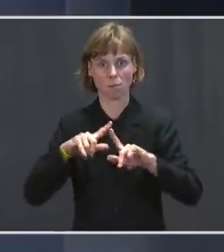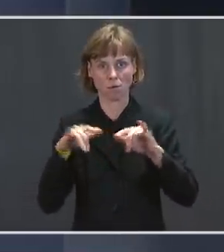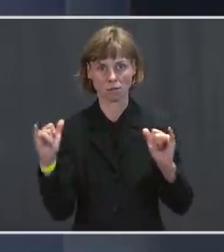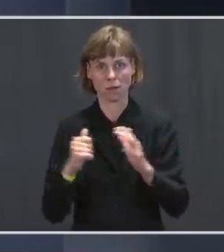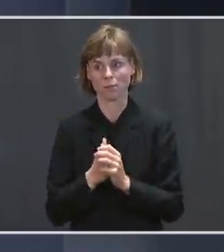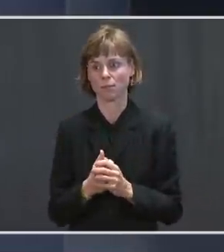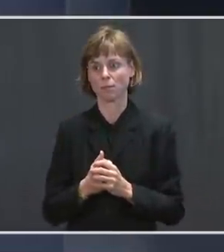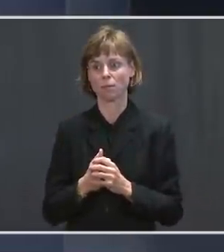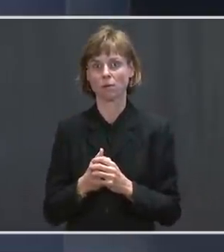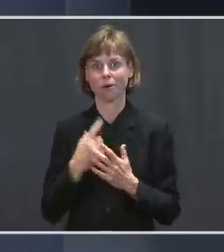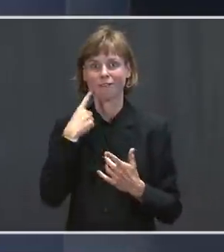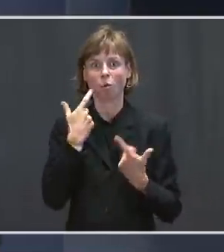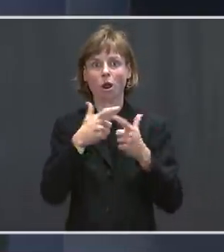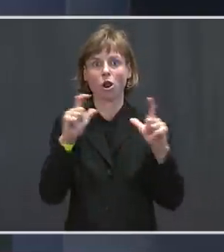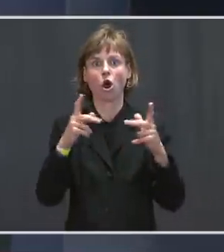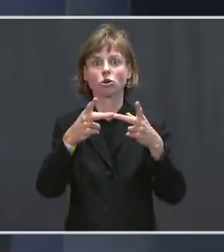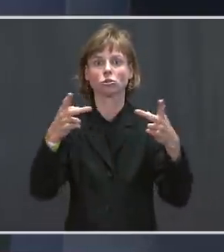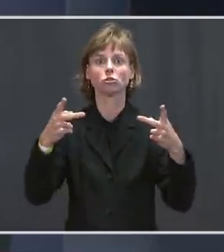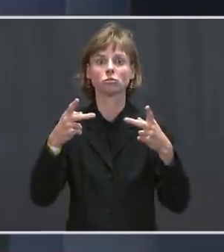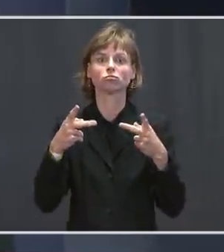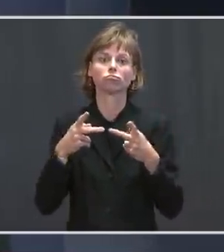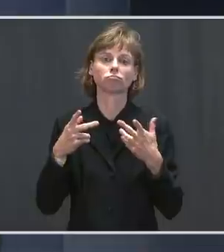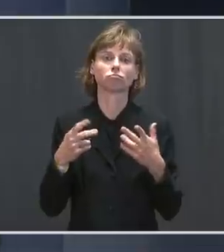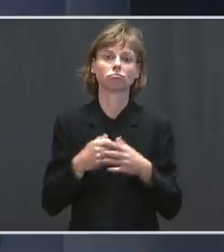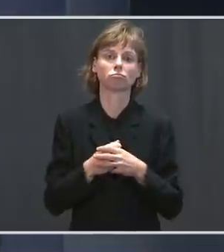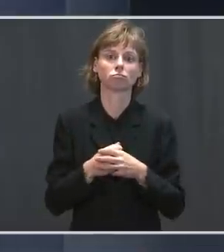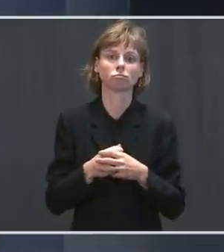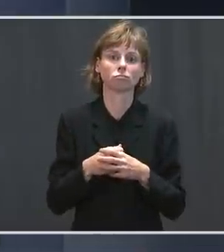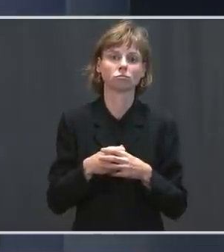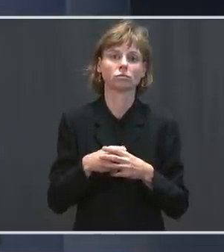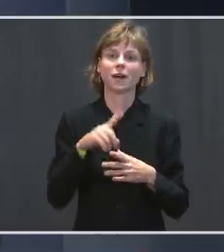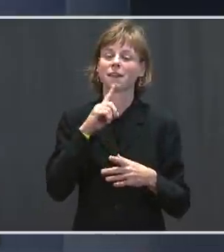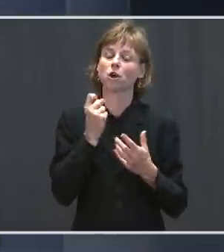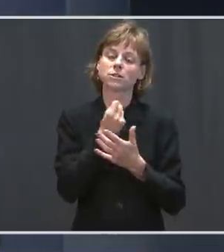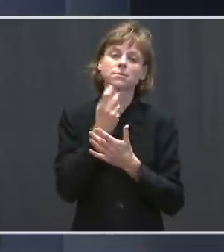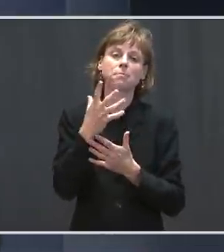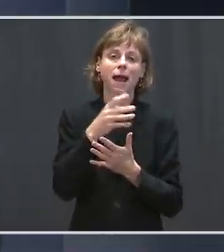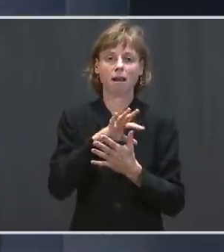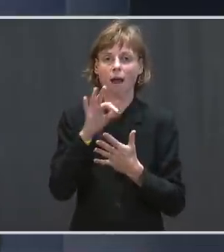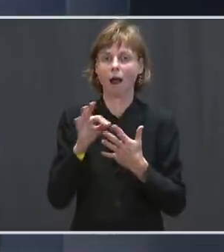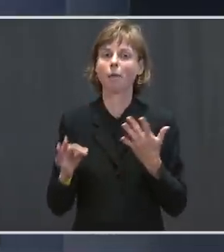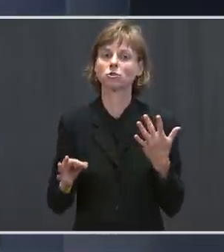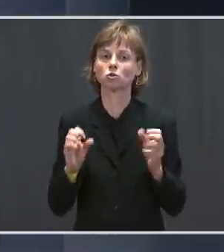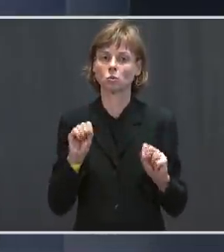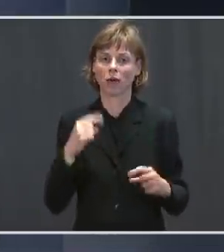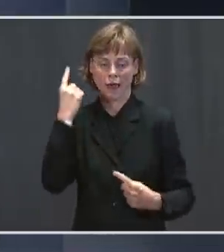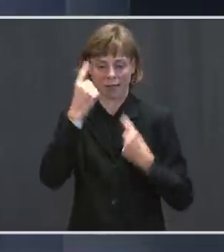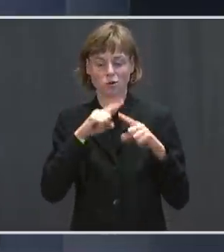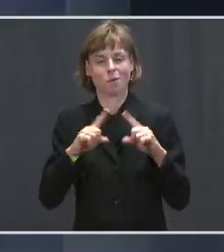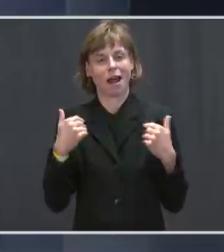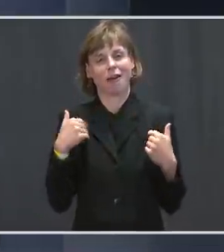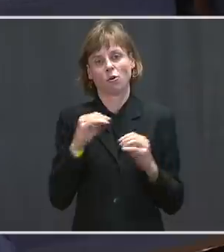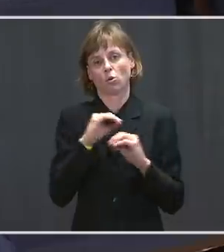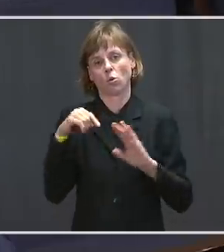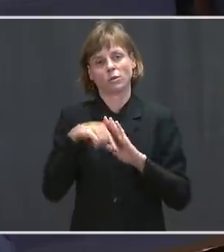So those are a lot of the ways that we're implementing it to date. There are a range of options on the table, but I don't have any updates on an alert system. The Press: national alert system